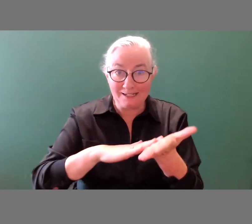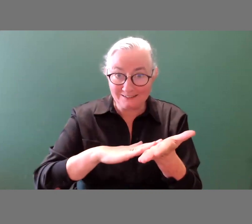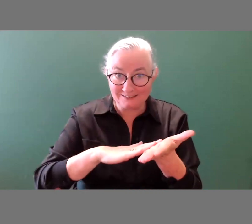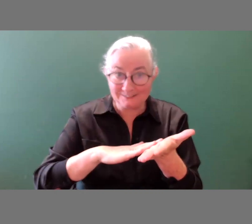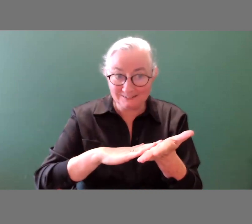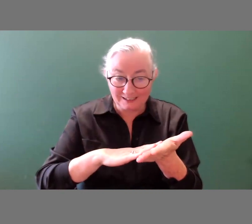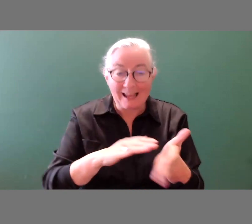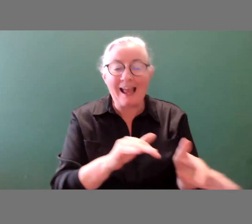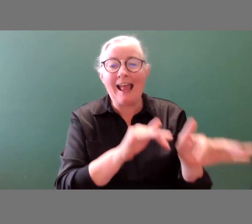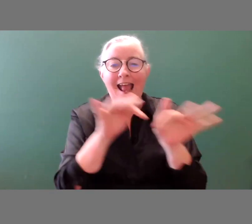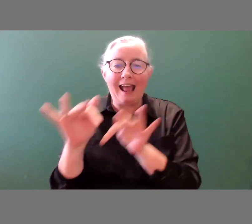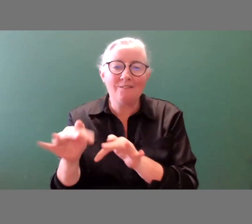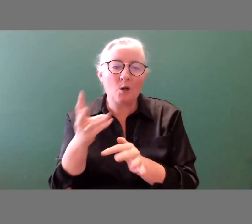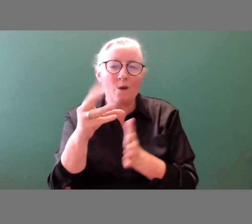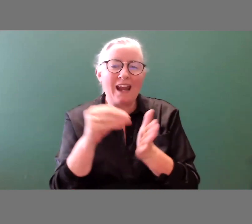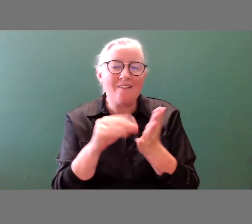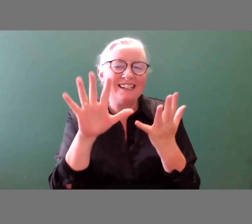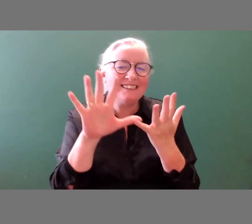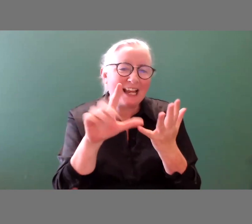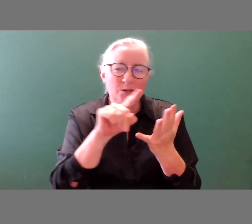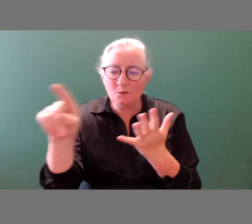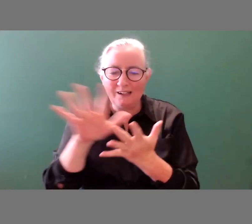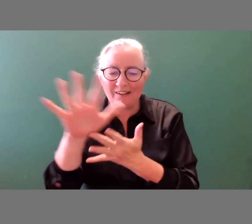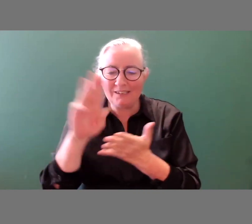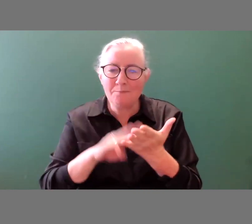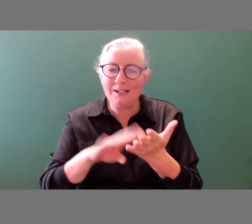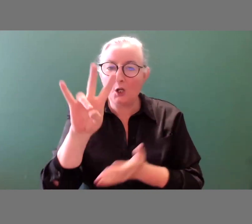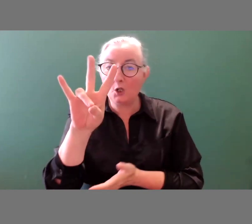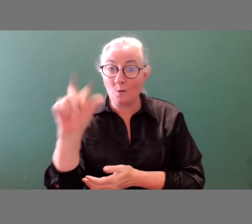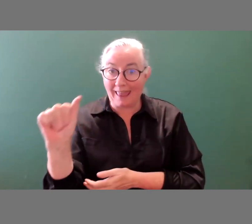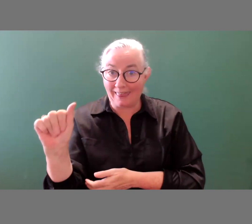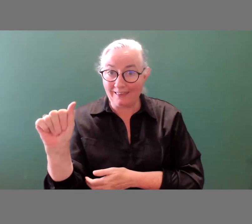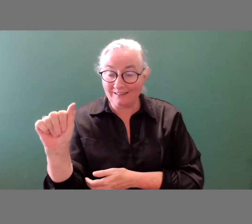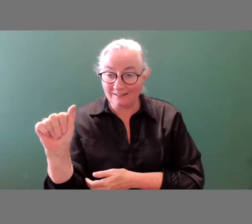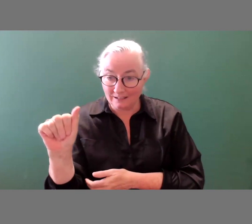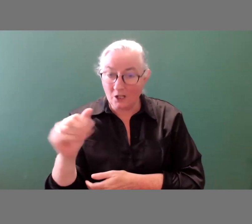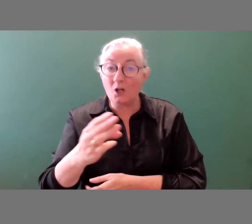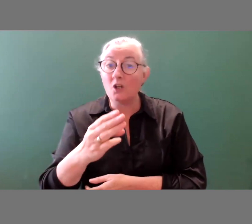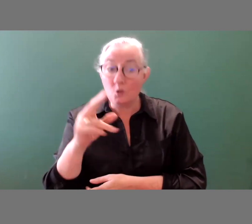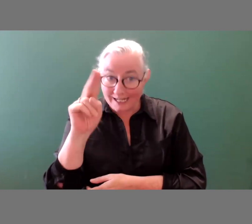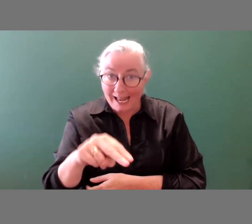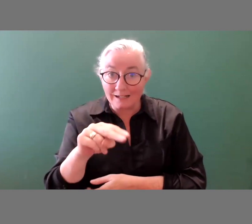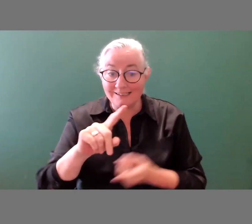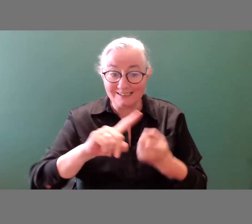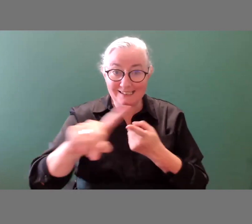by a 10 to 15 minute Q&A session. Please feel free to submit your questions throughout the